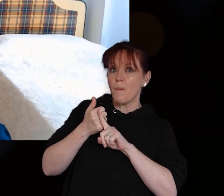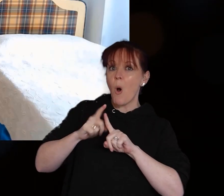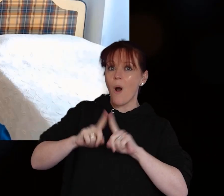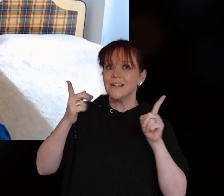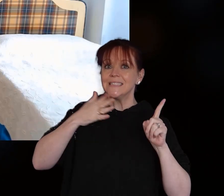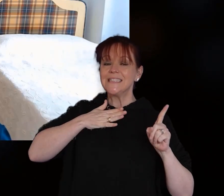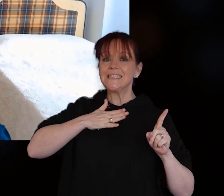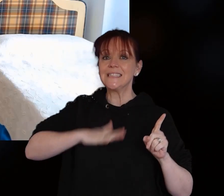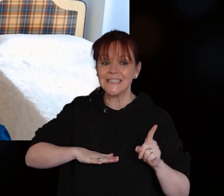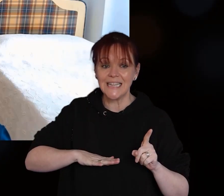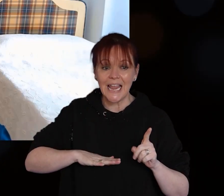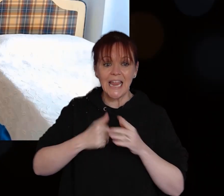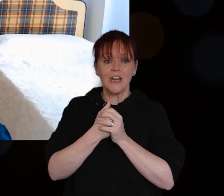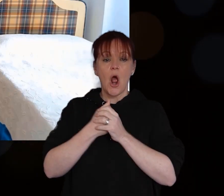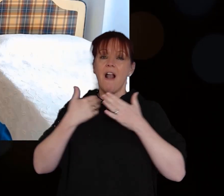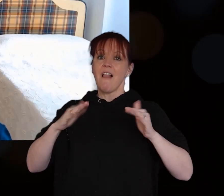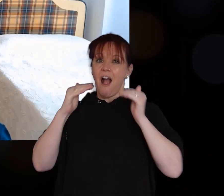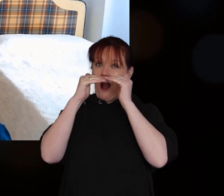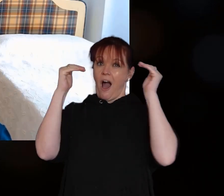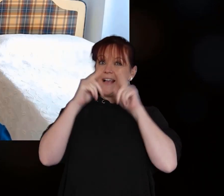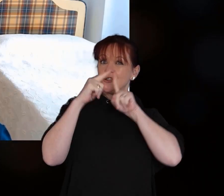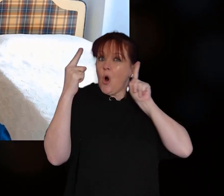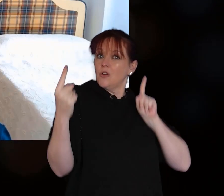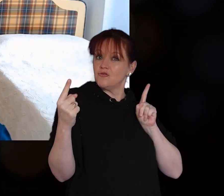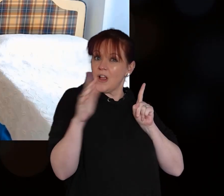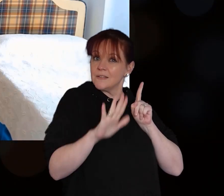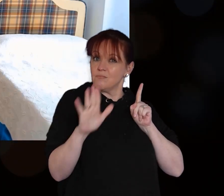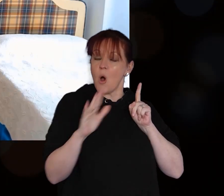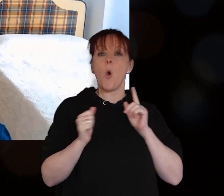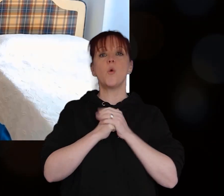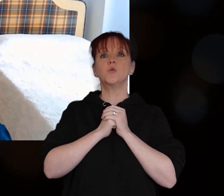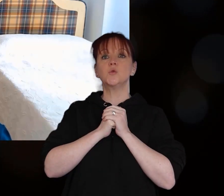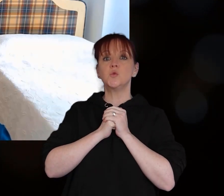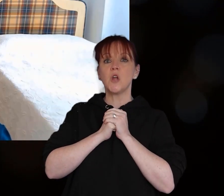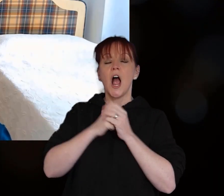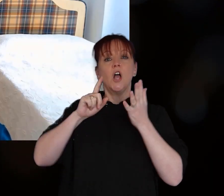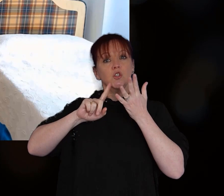audio described cutscenes, detailed captioning, gameplay assists,